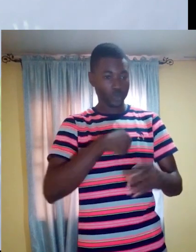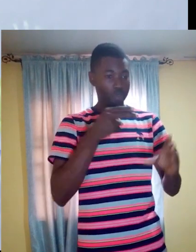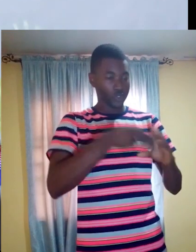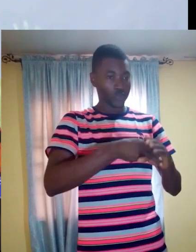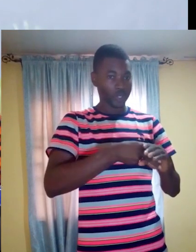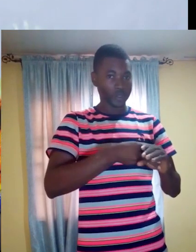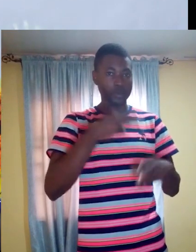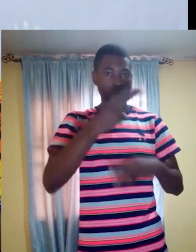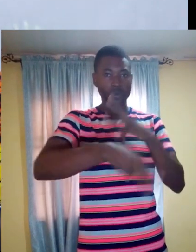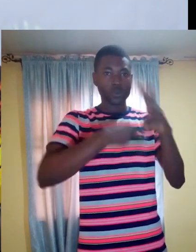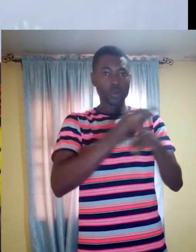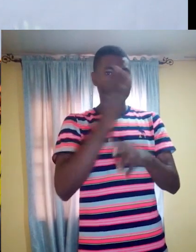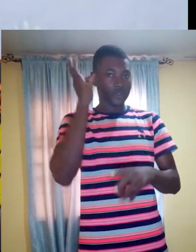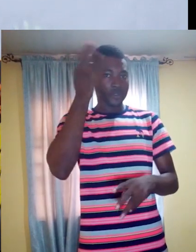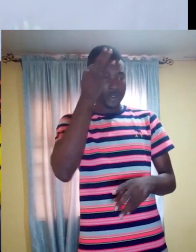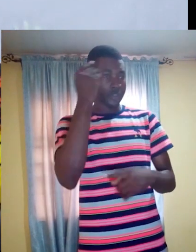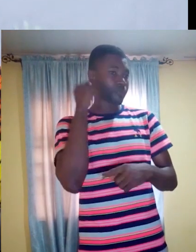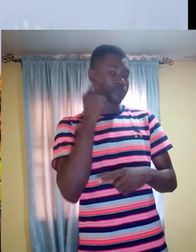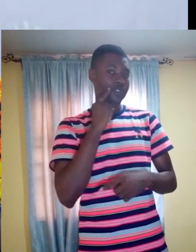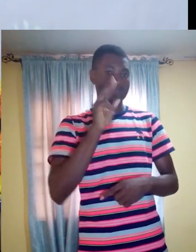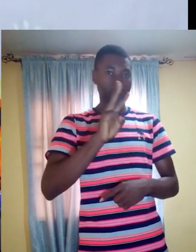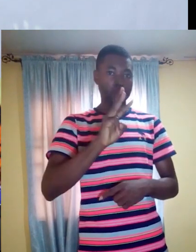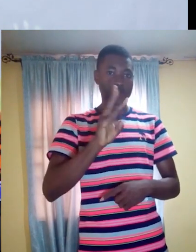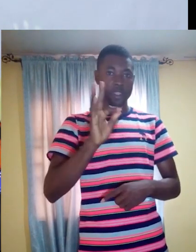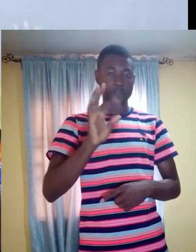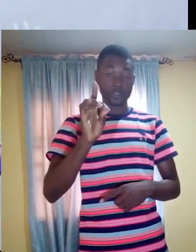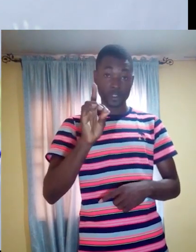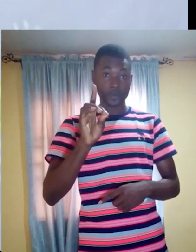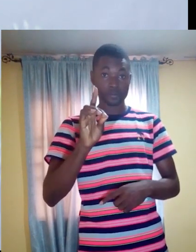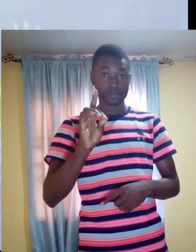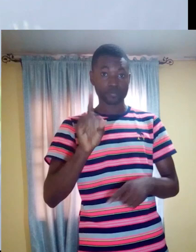Today, we join the World Federation of the Deaf (WFD) and the United Nations to celebrate